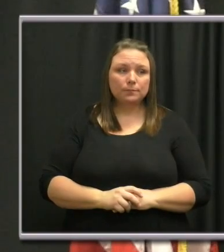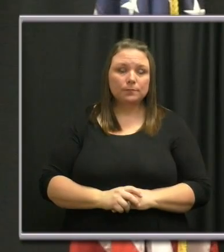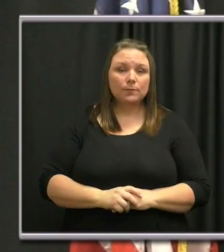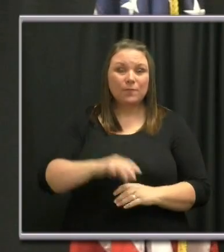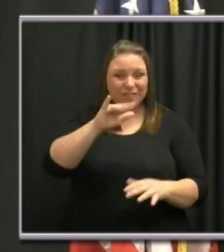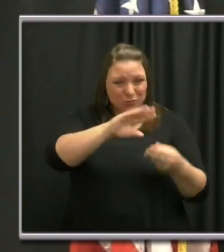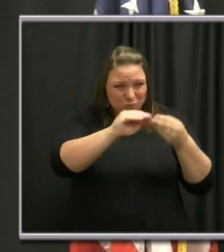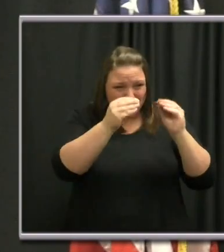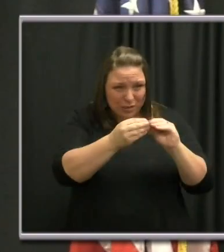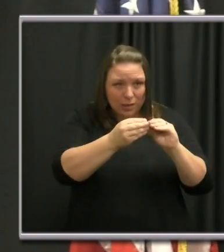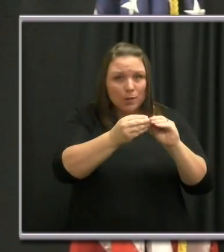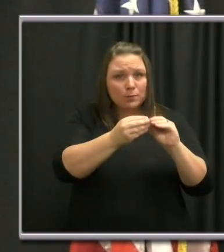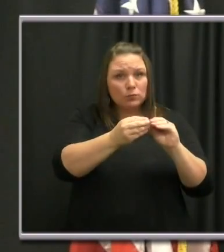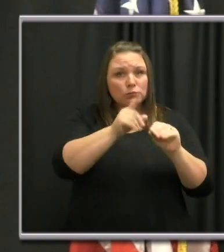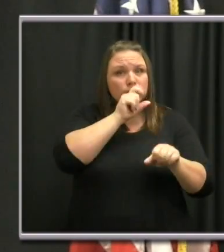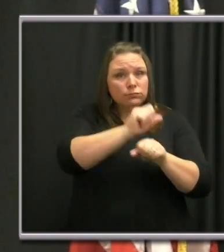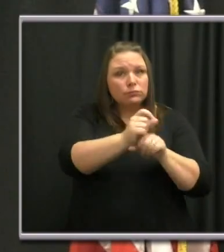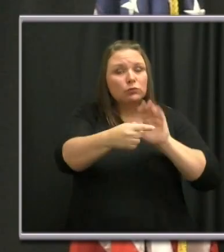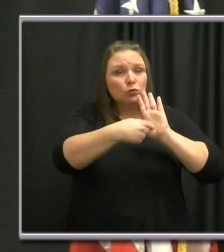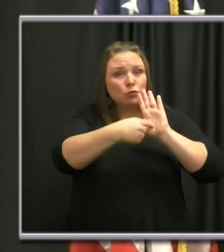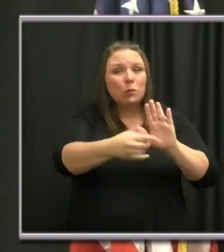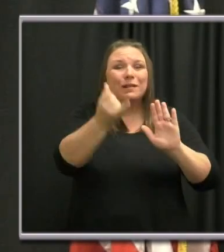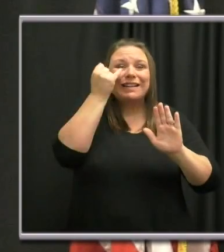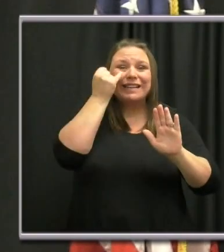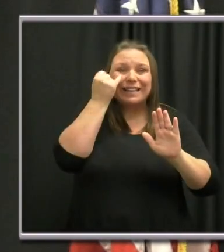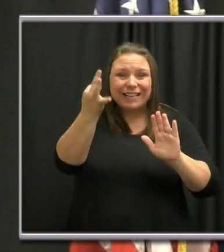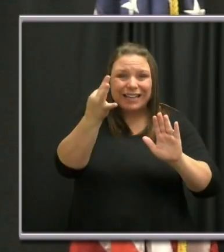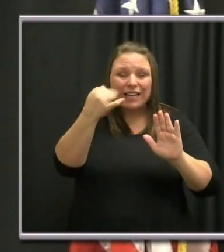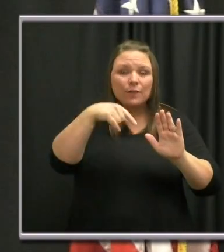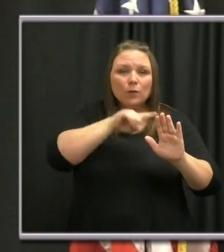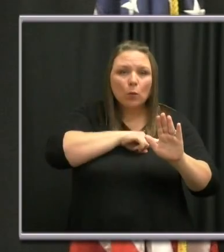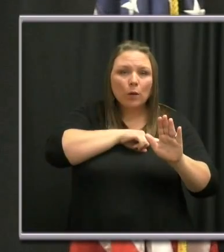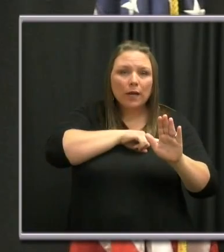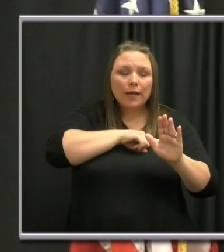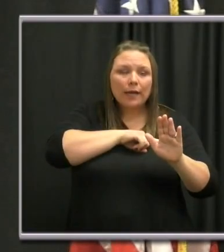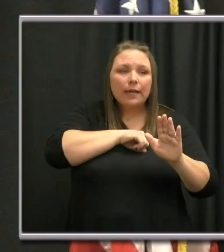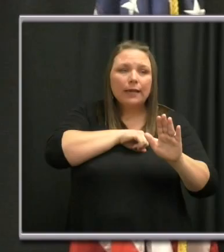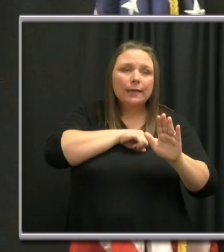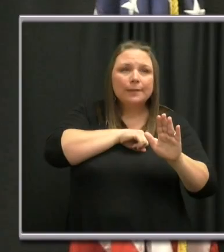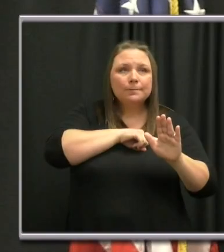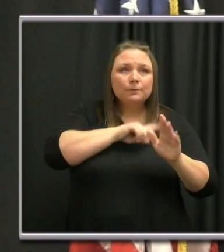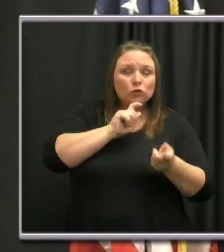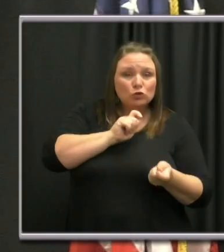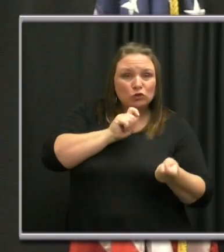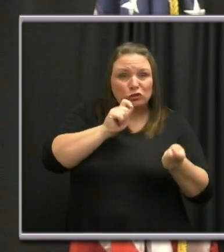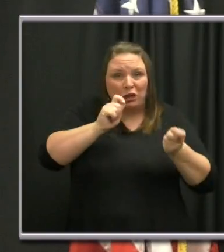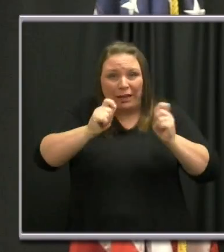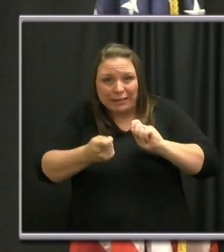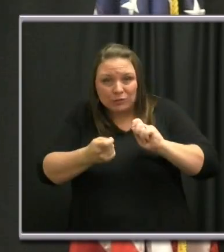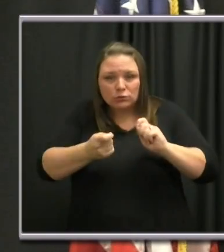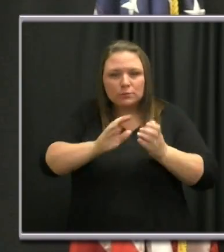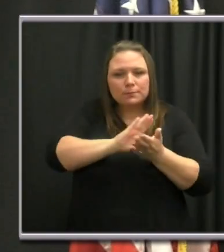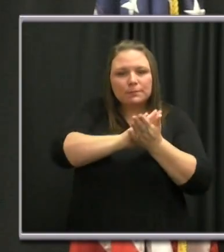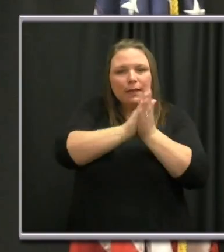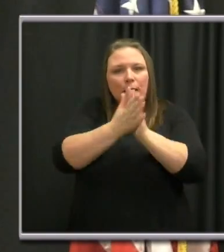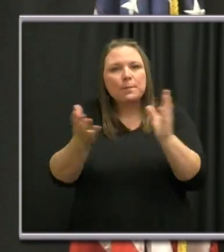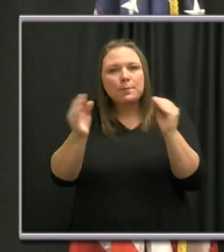COMMUNITIES IN WHICH WE LIVE. THE DATA HOWEVER DOES SHOW